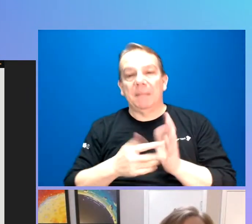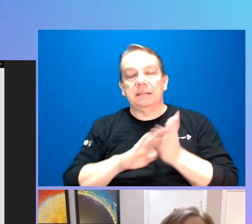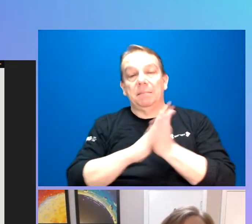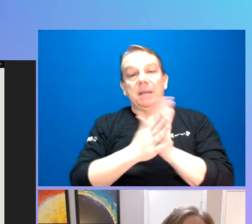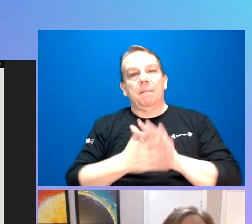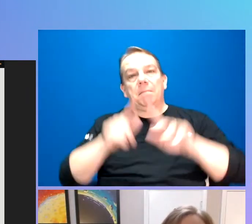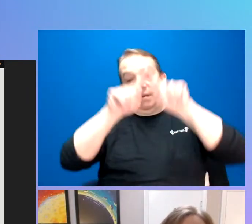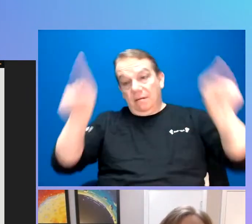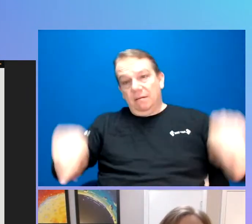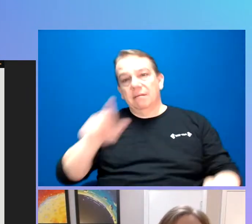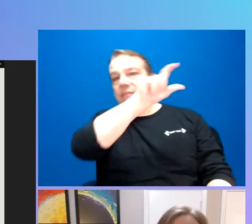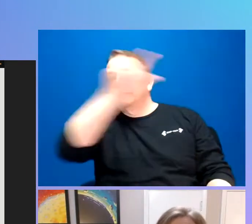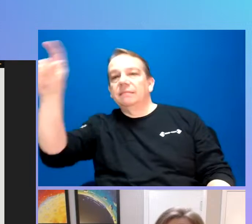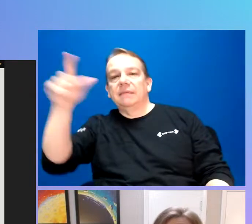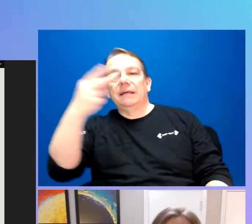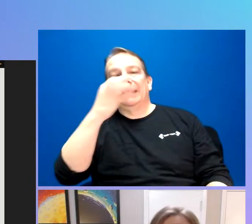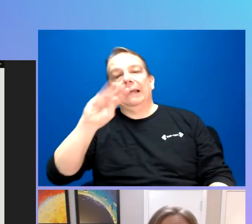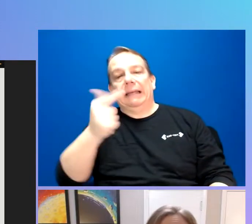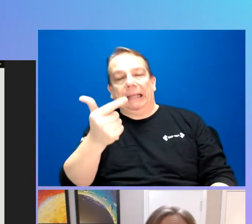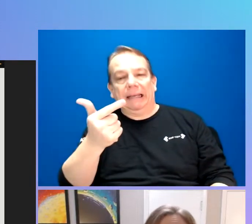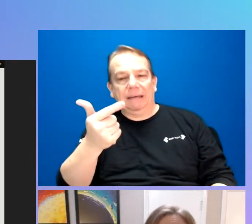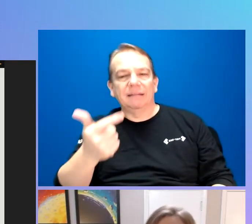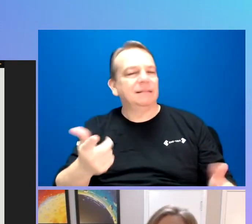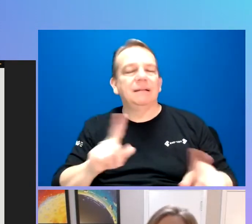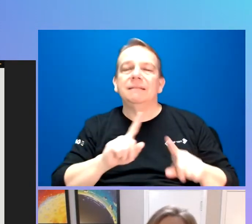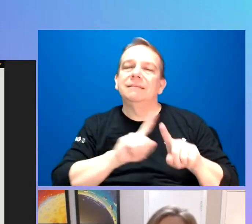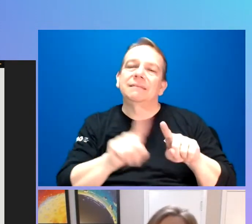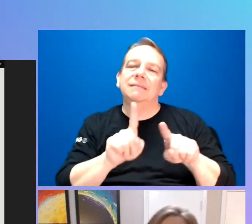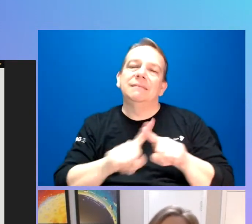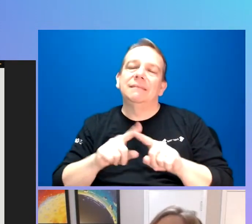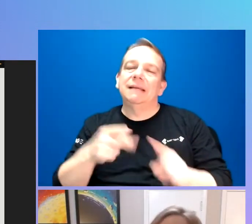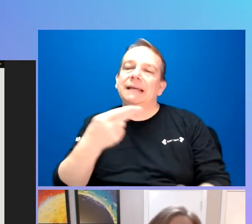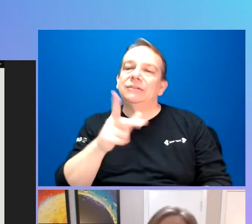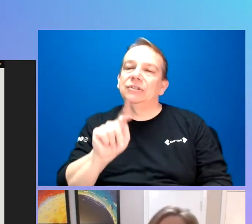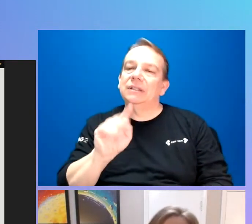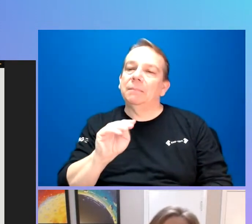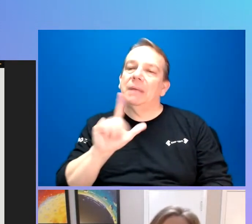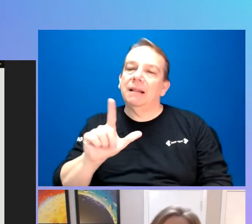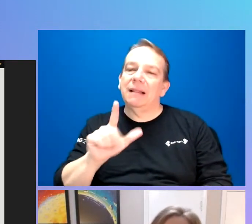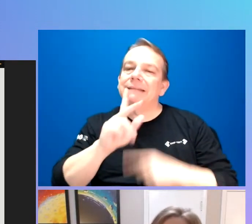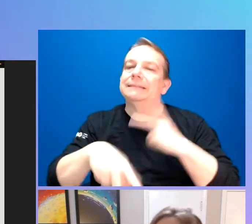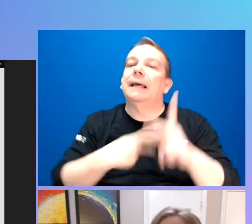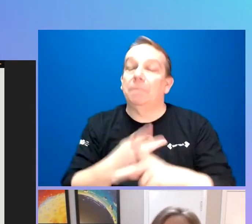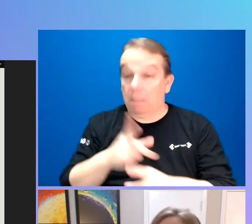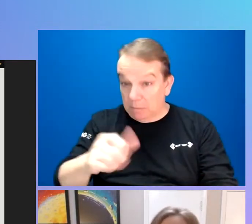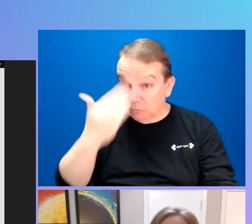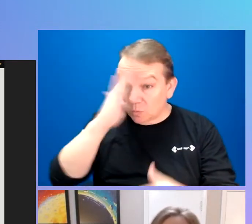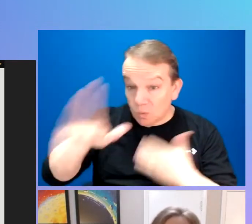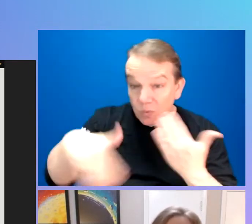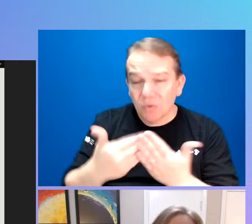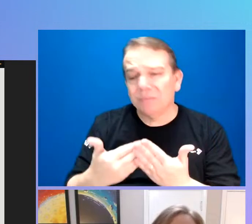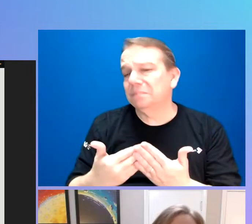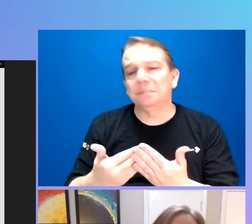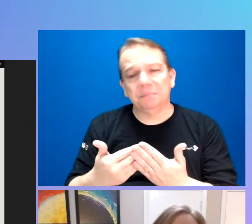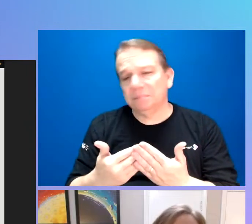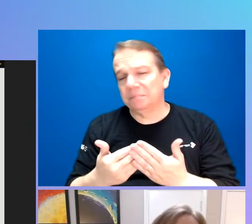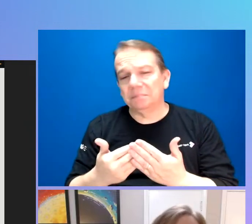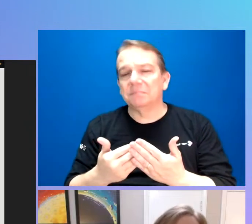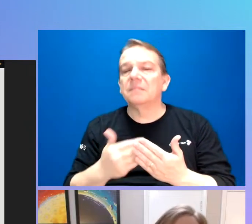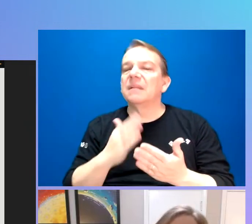lot of different HTML element types, and you don't need to know them all, but here are just